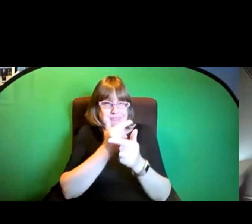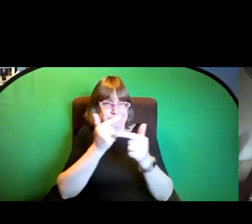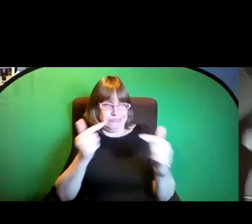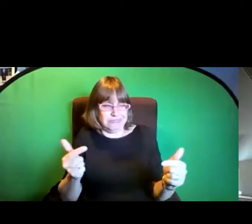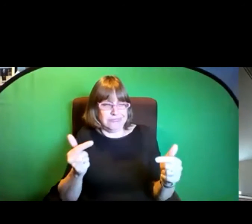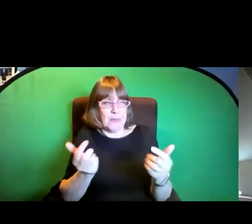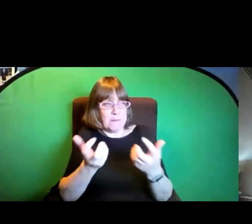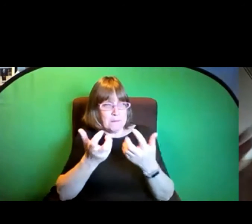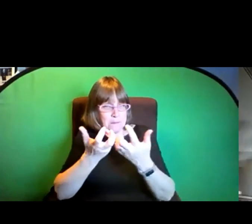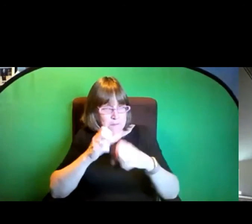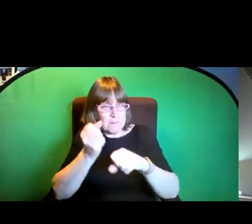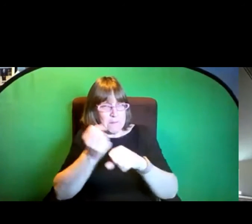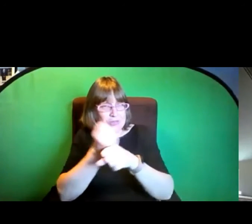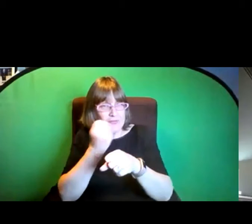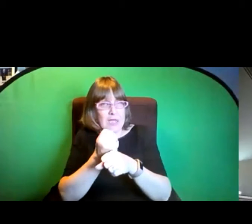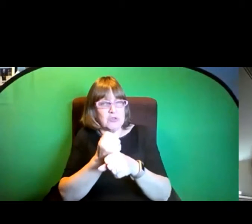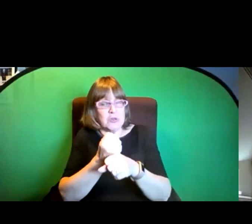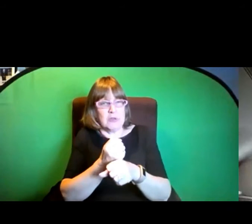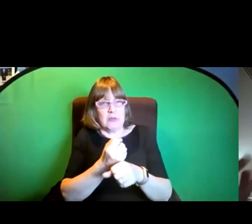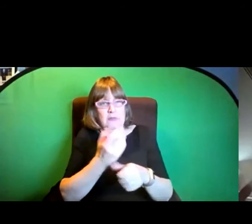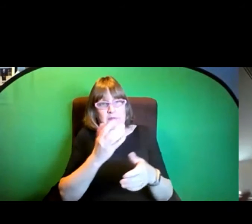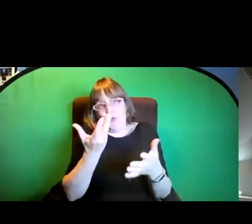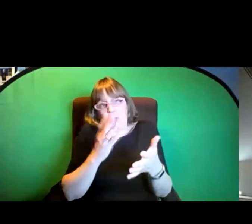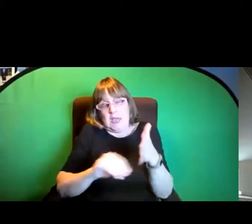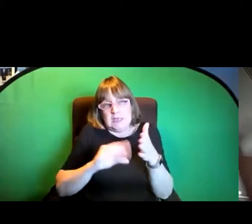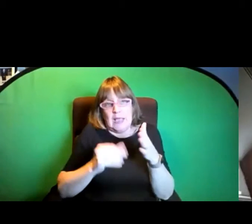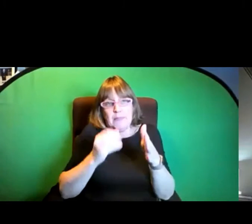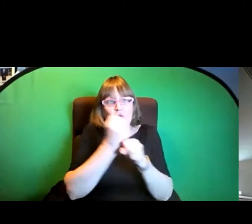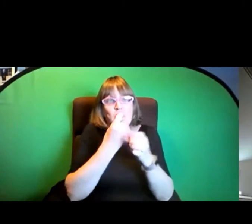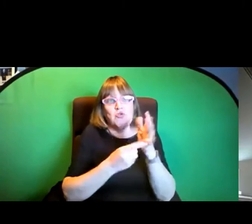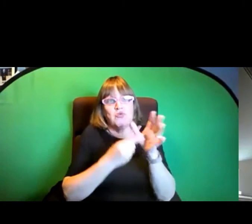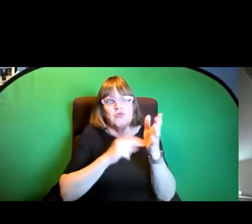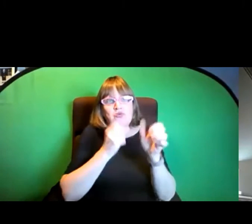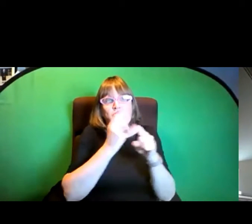you know your high profile Grangemouth sites that everybody knows are very symbolic and others are